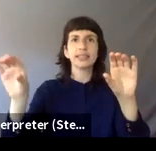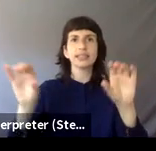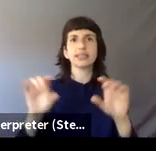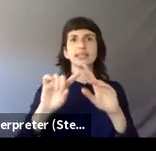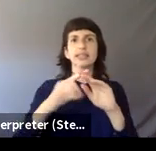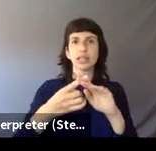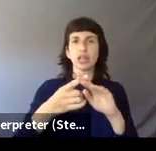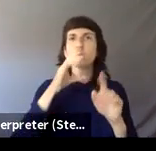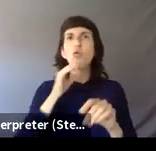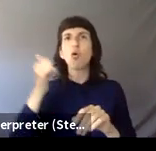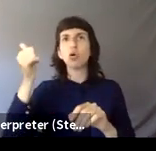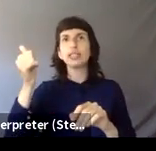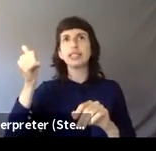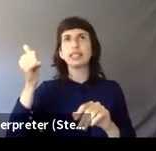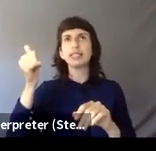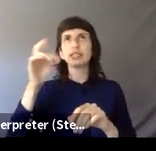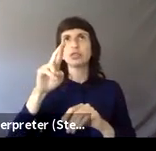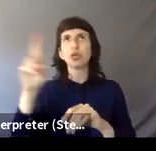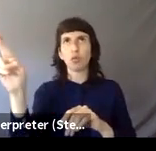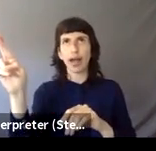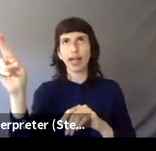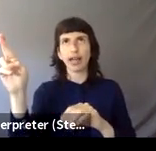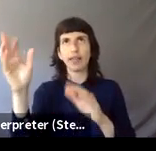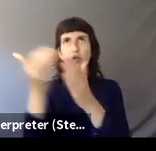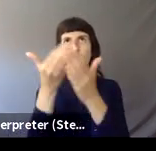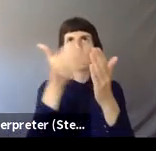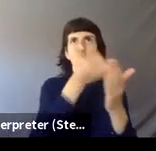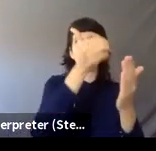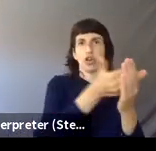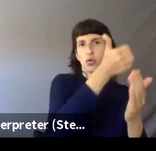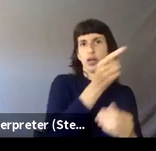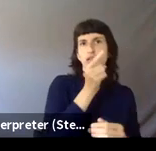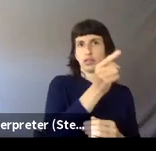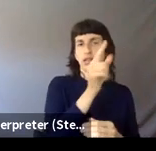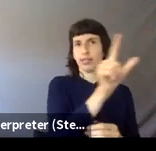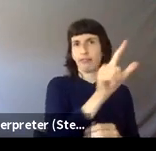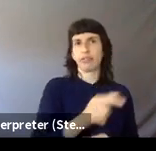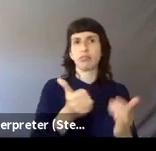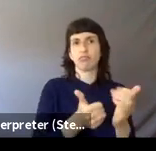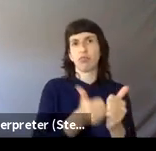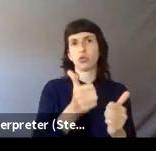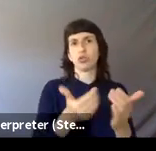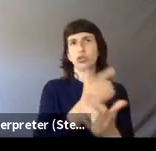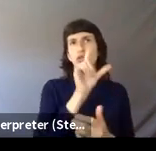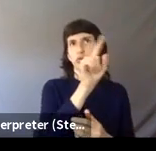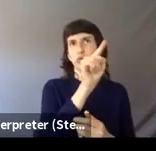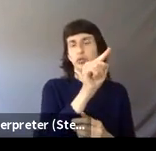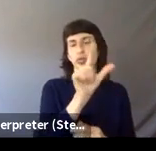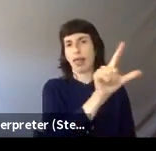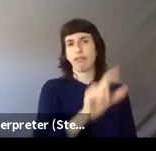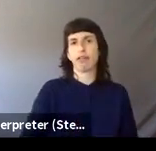So, you'll see that on the left hand side your students are listed down the column and then across the top are your assignments. So it starts in reverse chronological order so the oldest thing is to the right hand side.